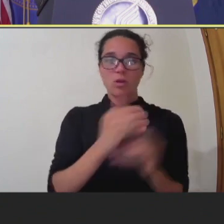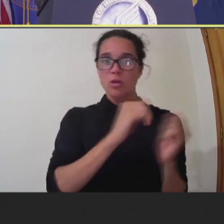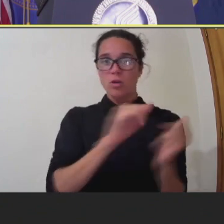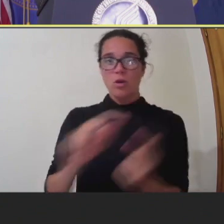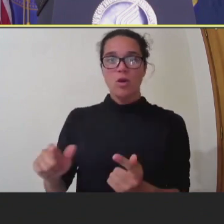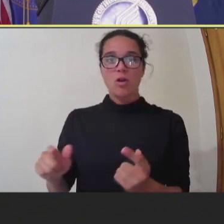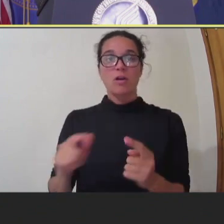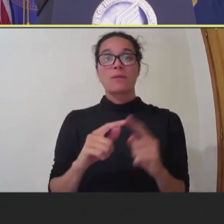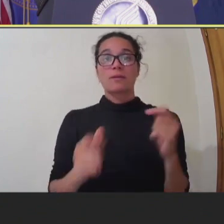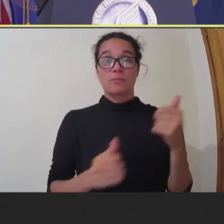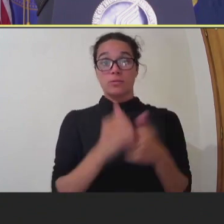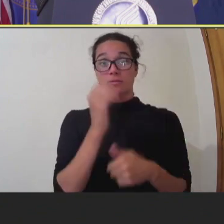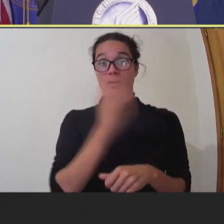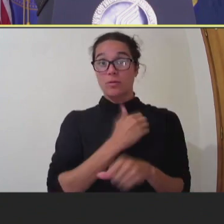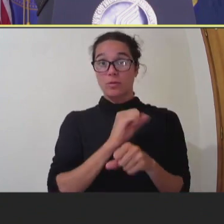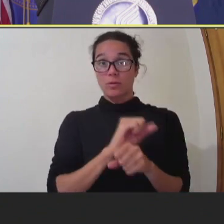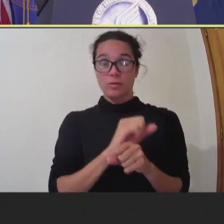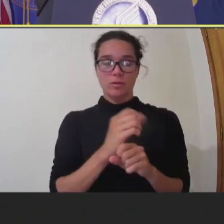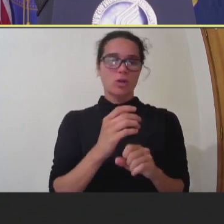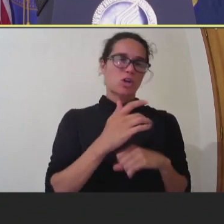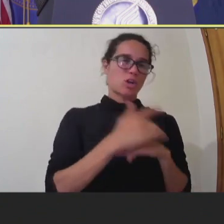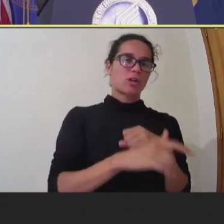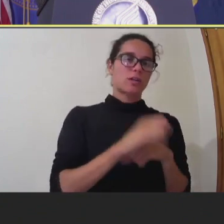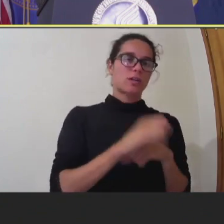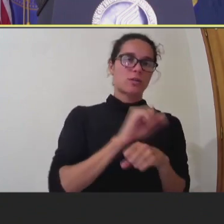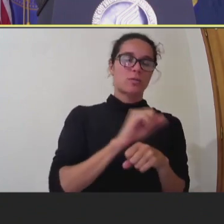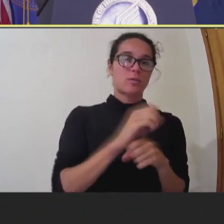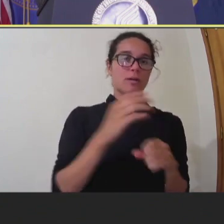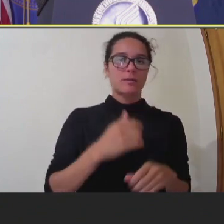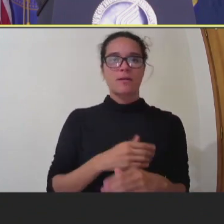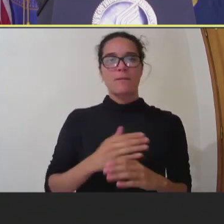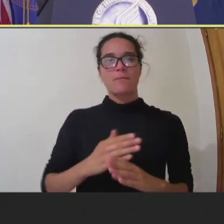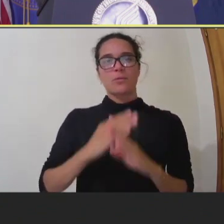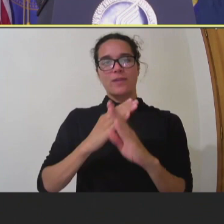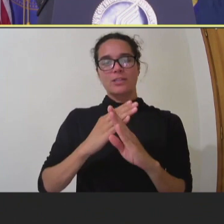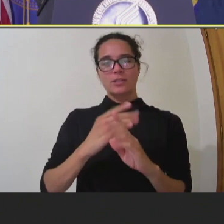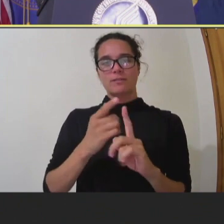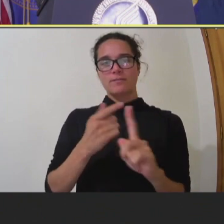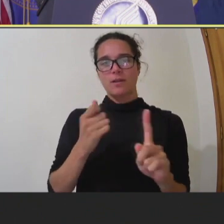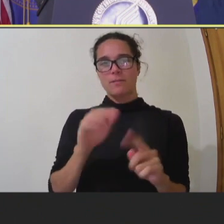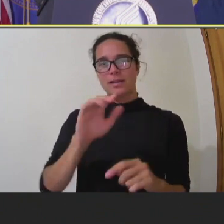the prevention of cancer recurrence. I'm going to give you examples of work that's